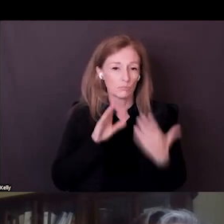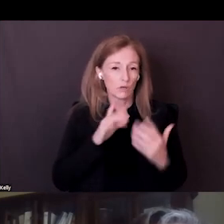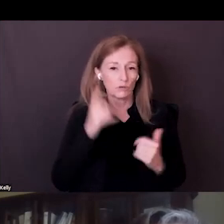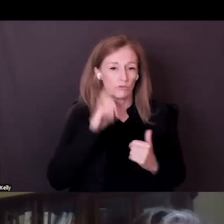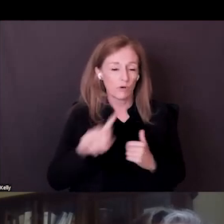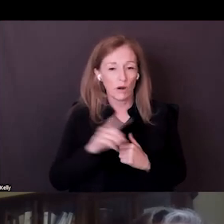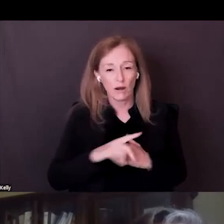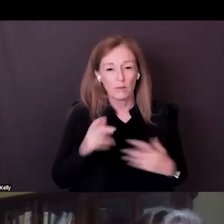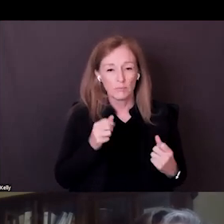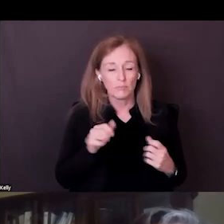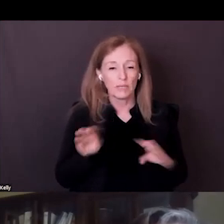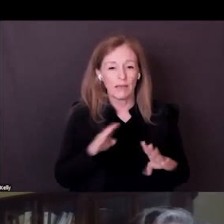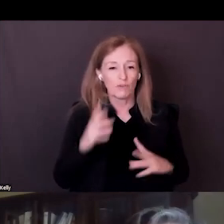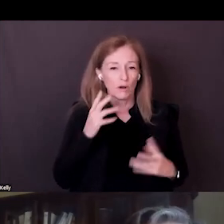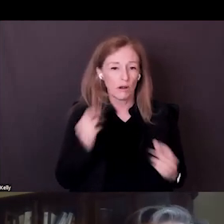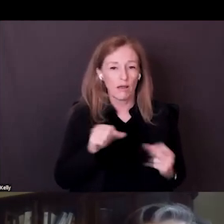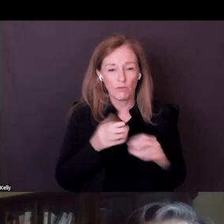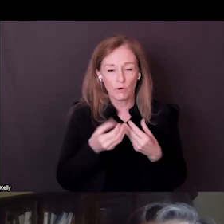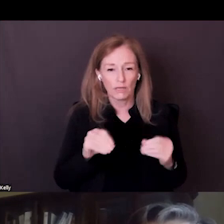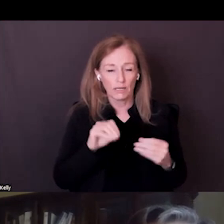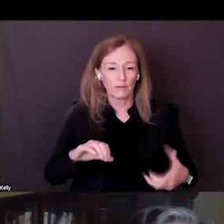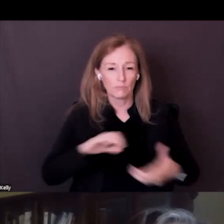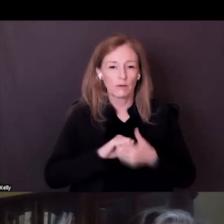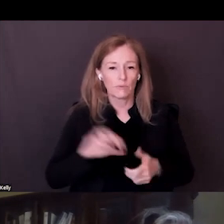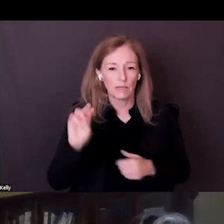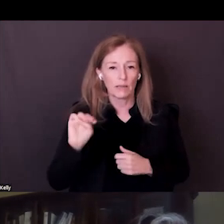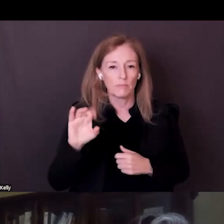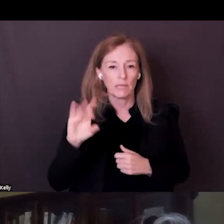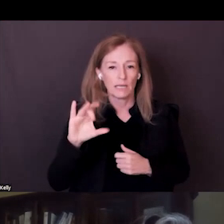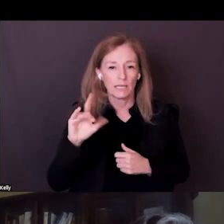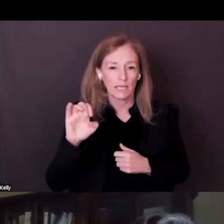MEDICAID AND THE BANK OF MEDICAID FOR FINANCING.